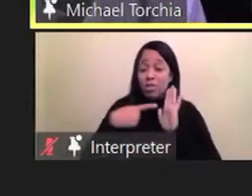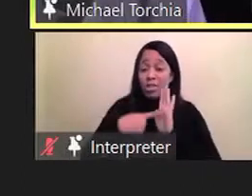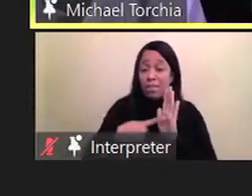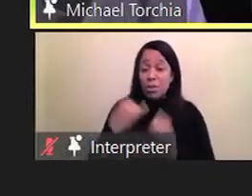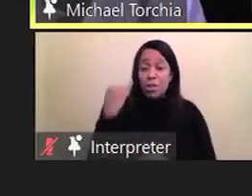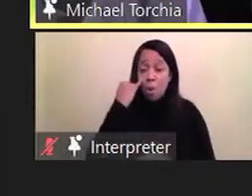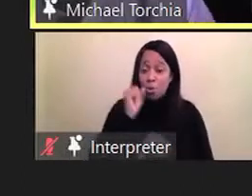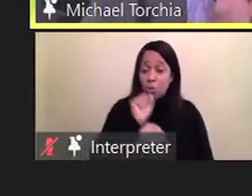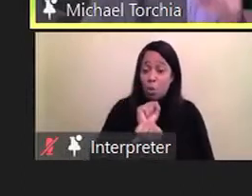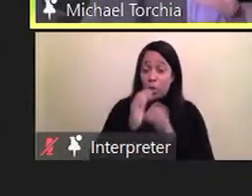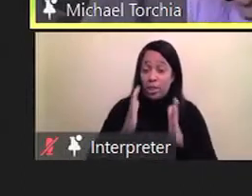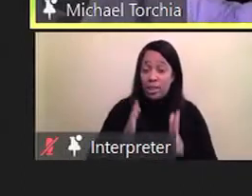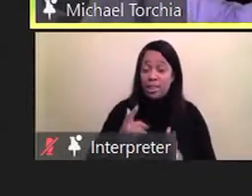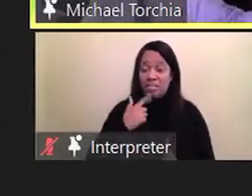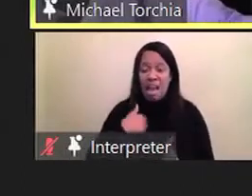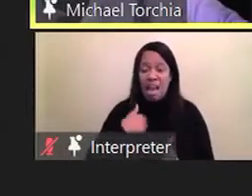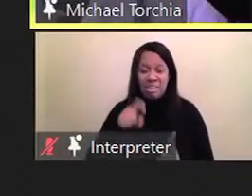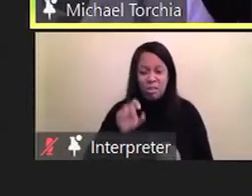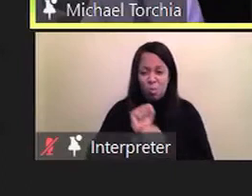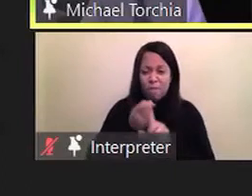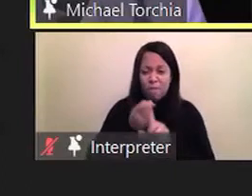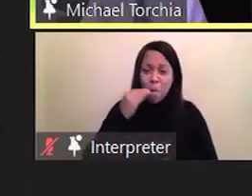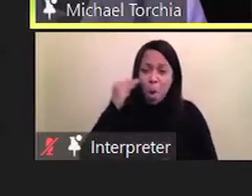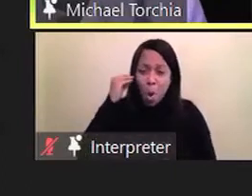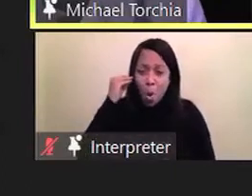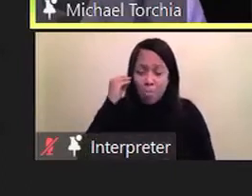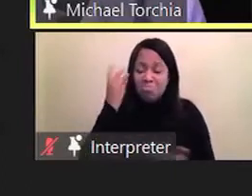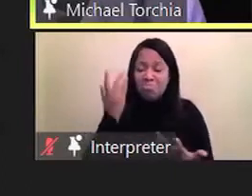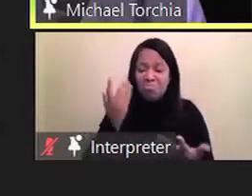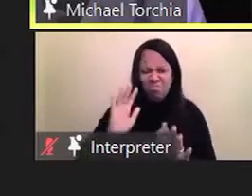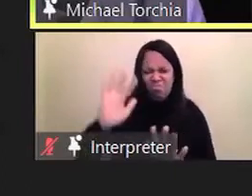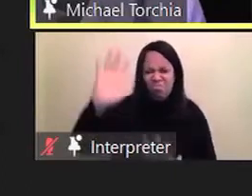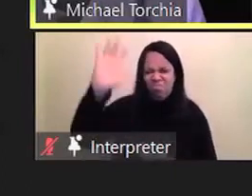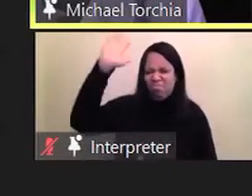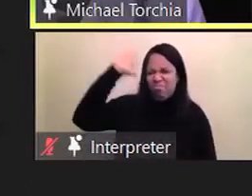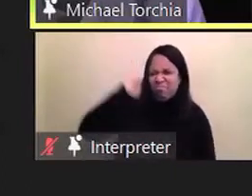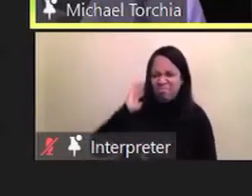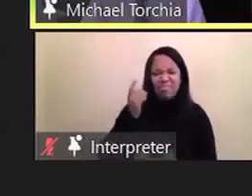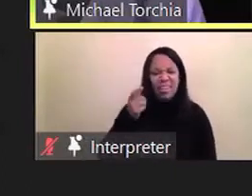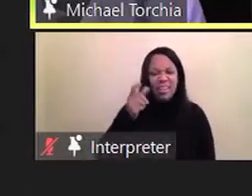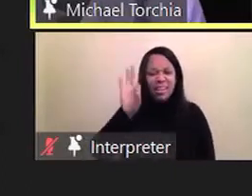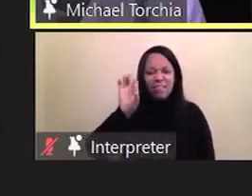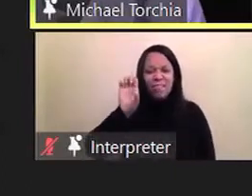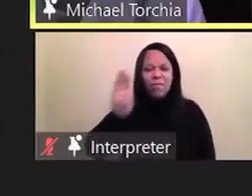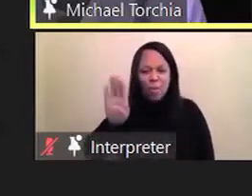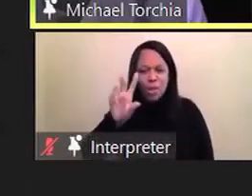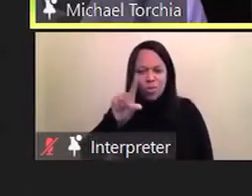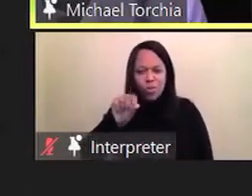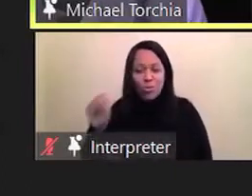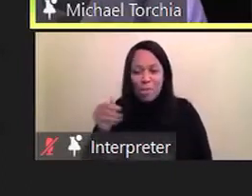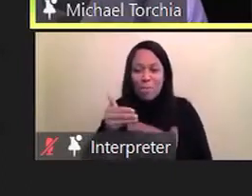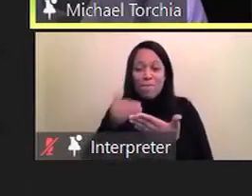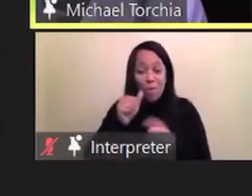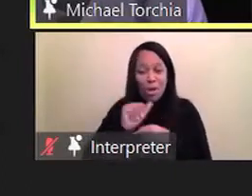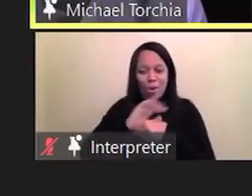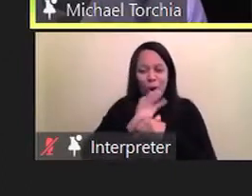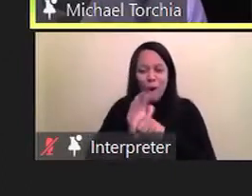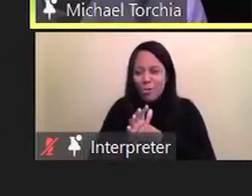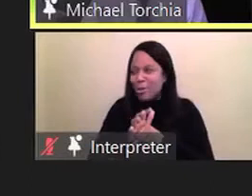Well, back in the old days, February of 2020, before COVID, that was a conversation.